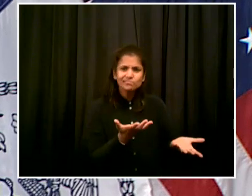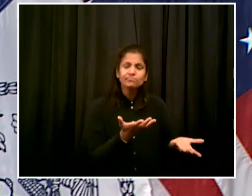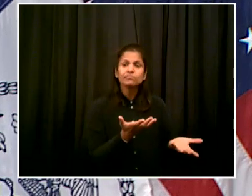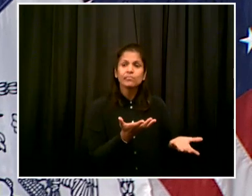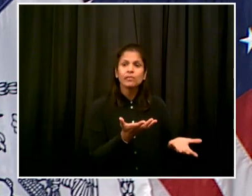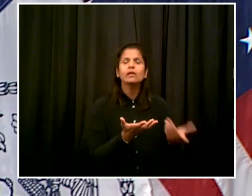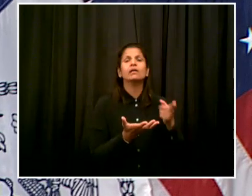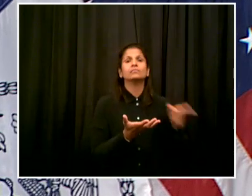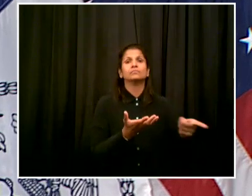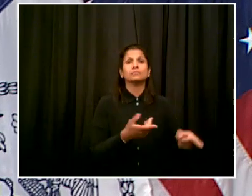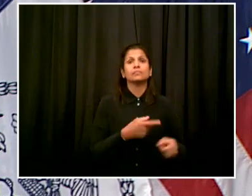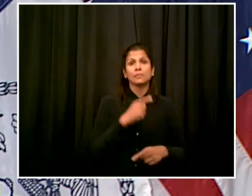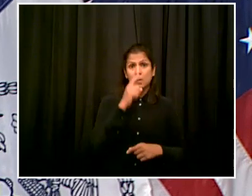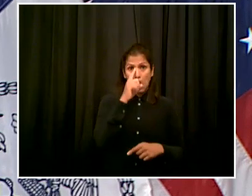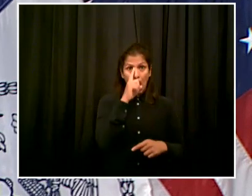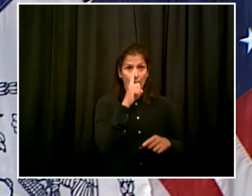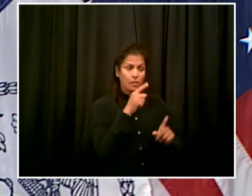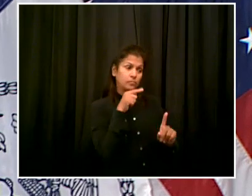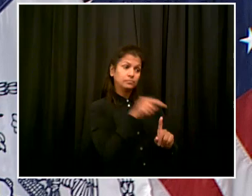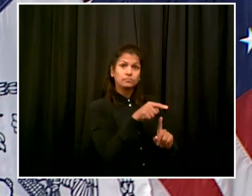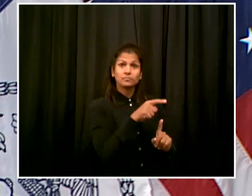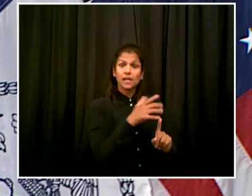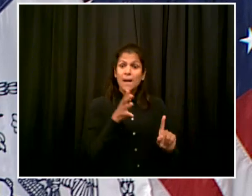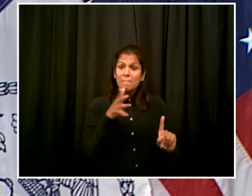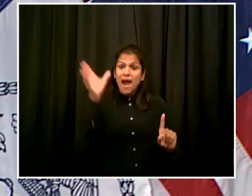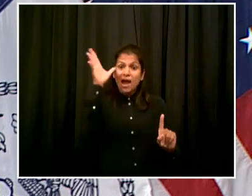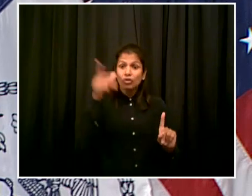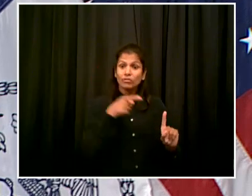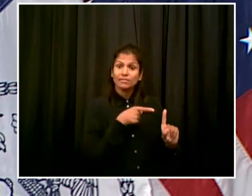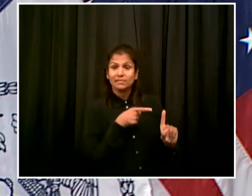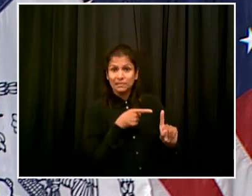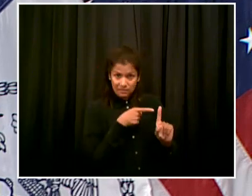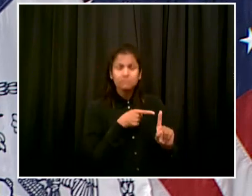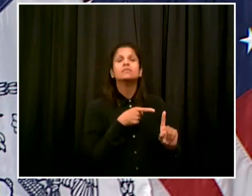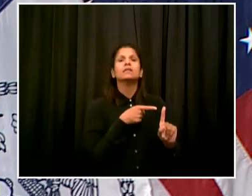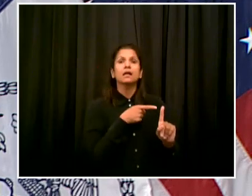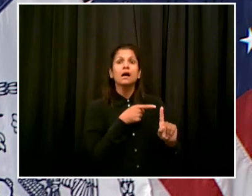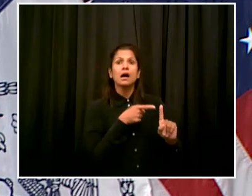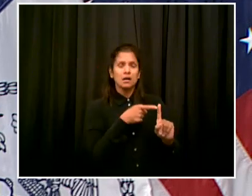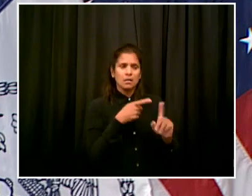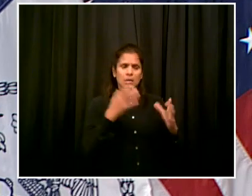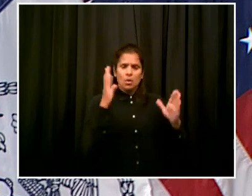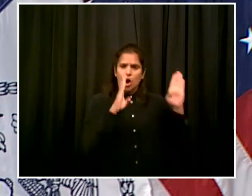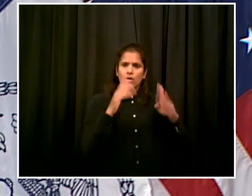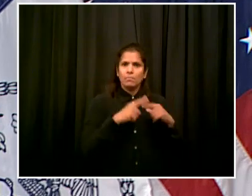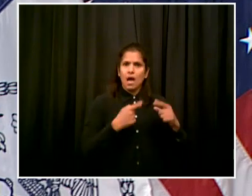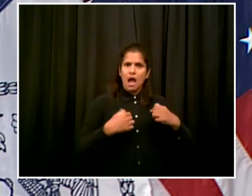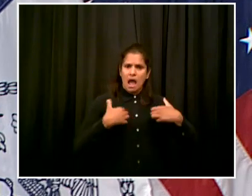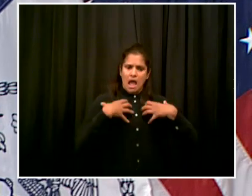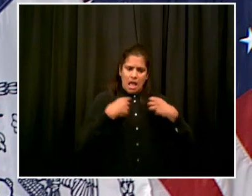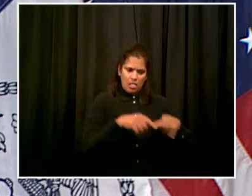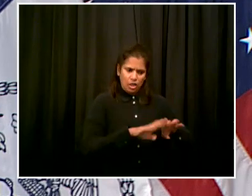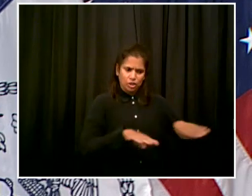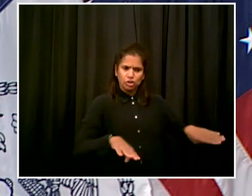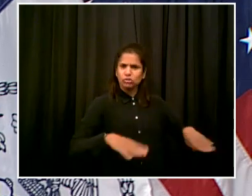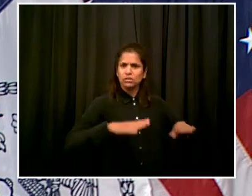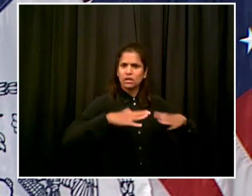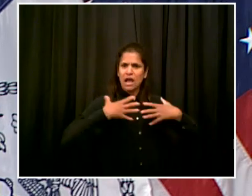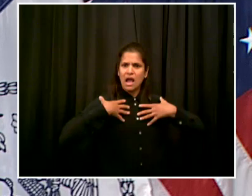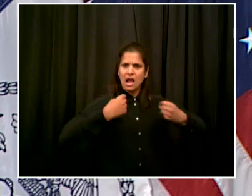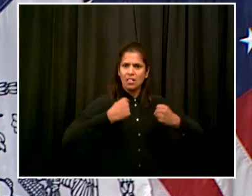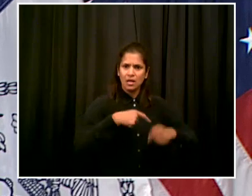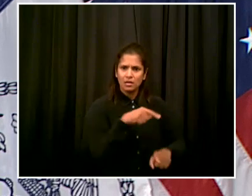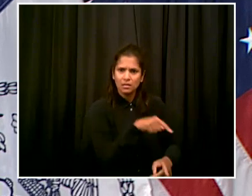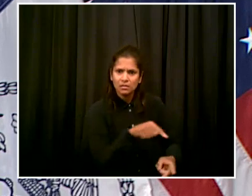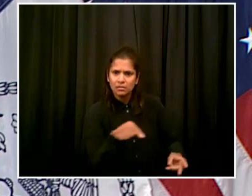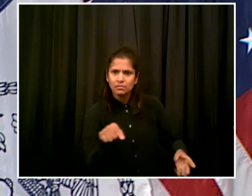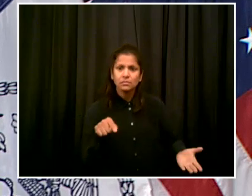POINT WHERE IT